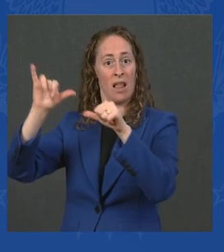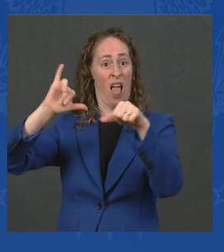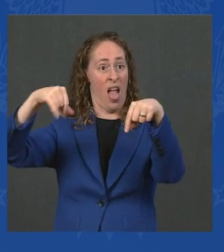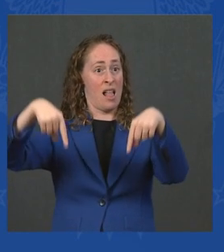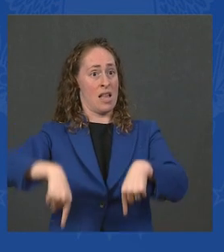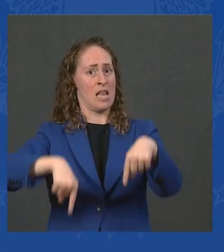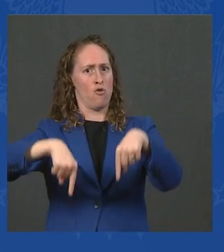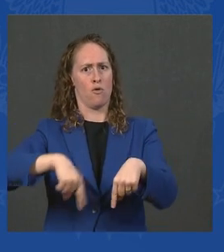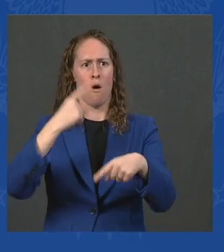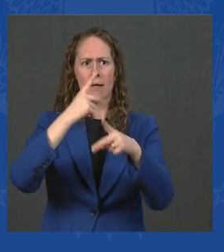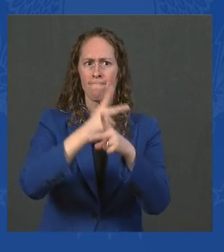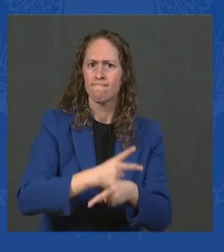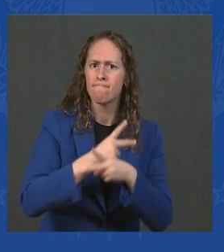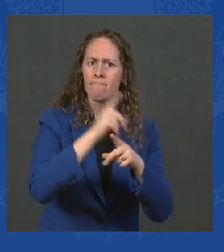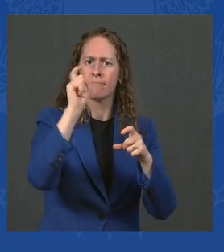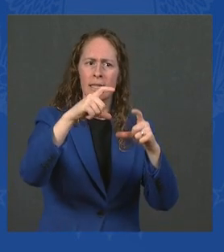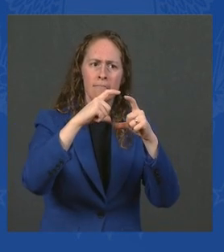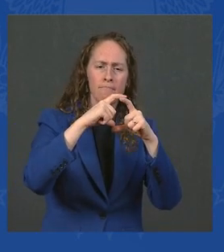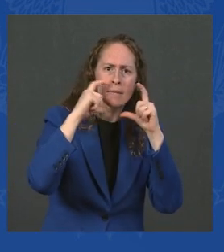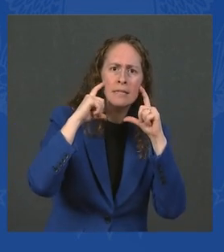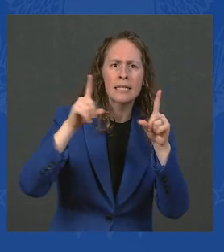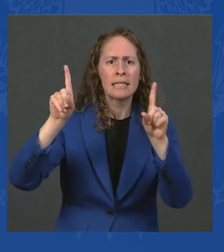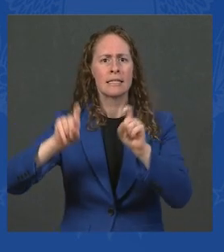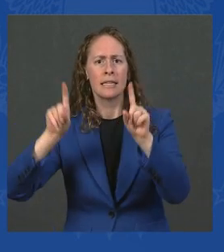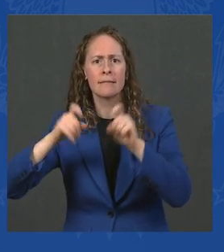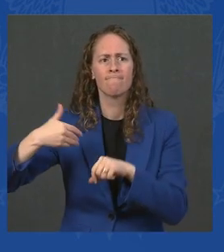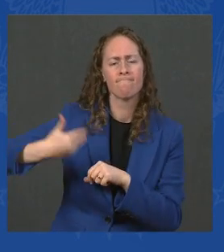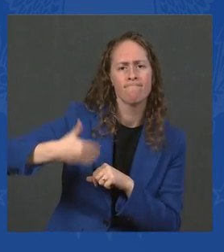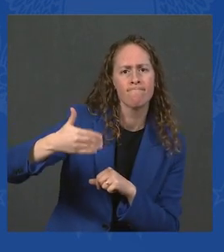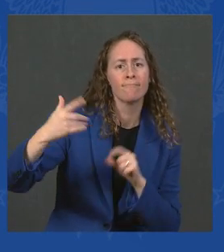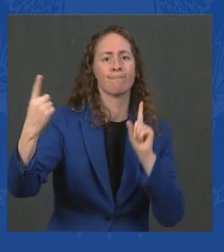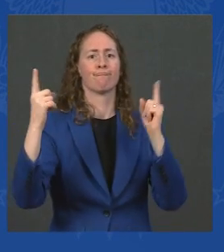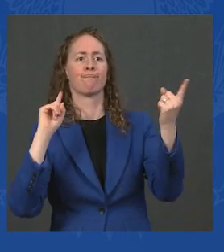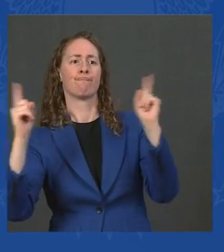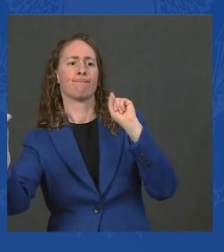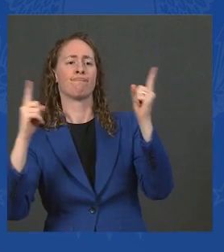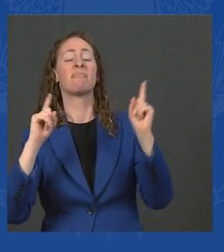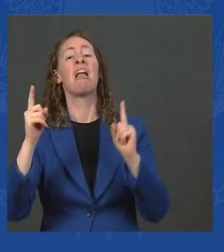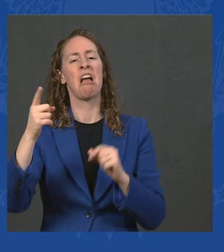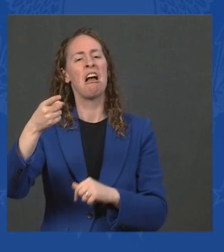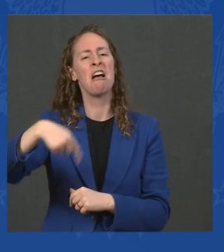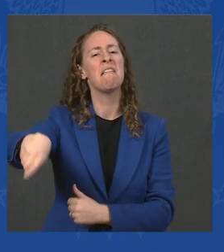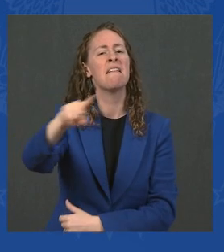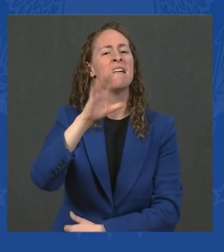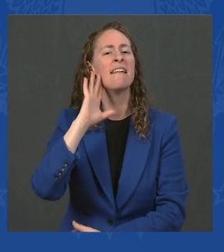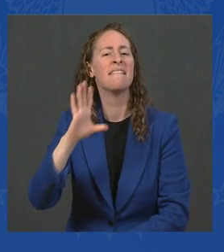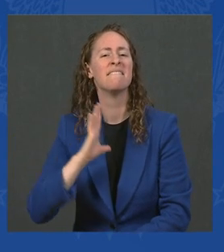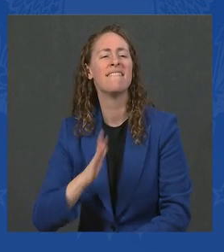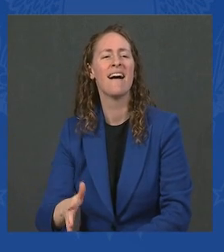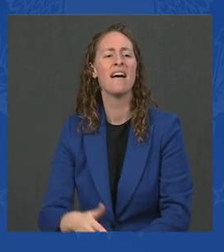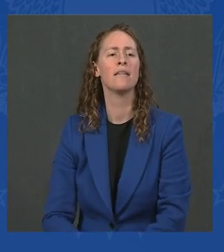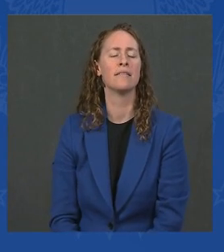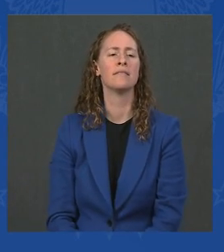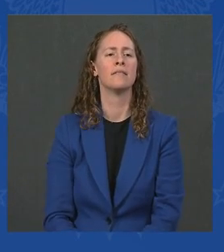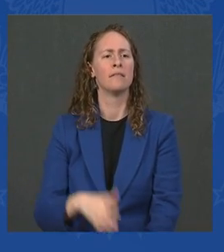testing, masking, then children can be safe in schools, safe from COVID-19.